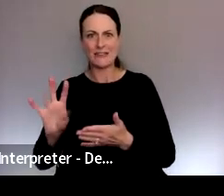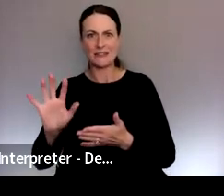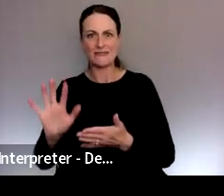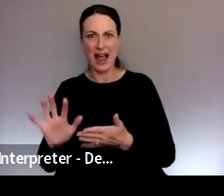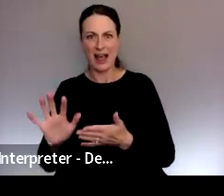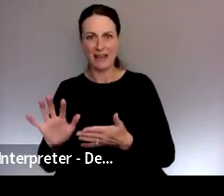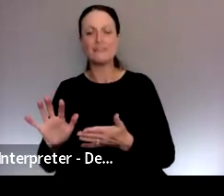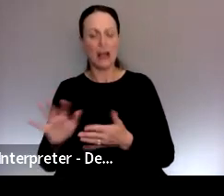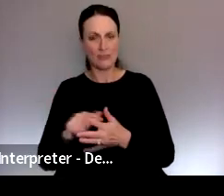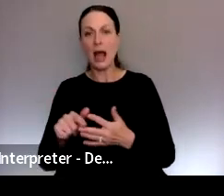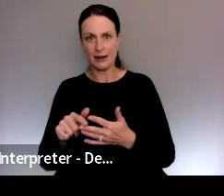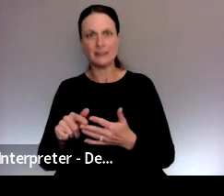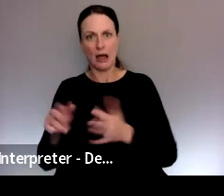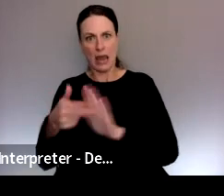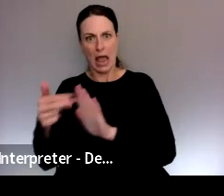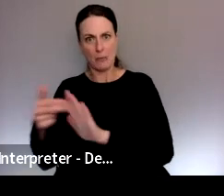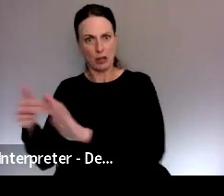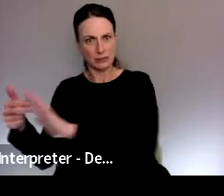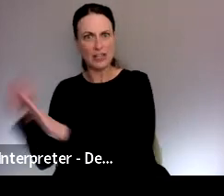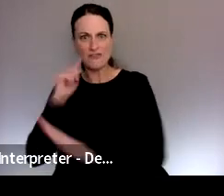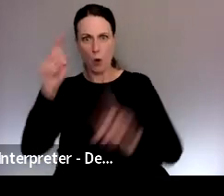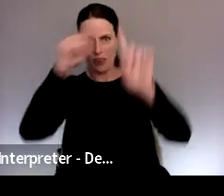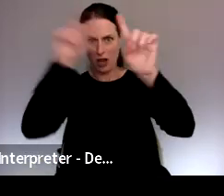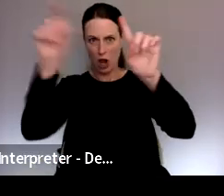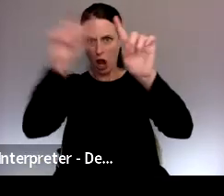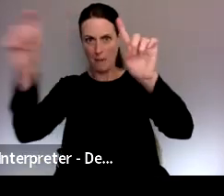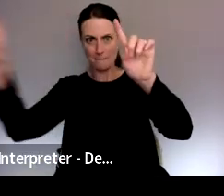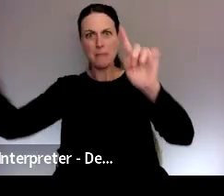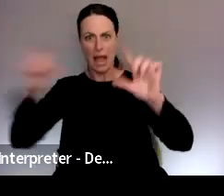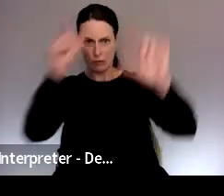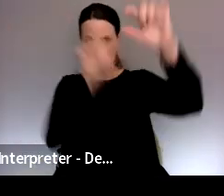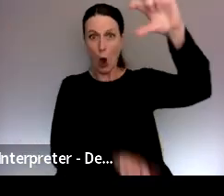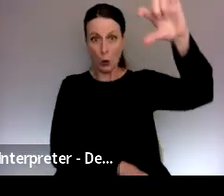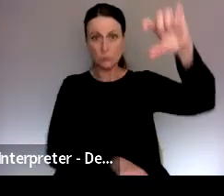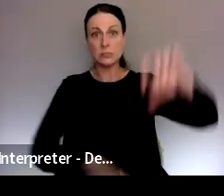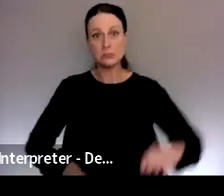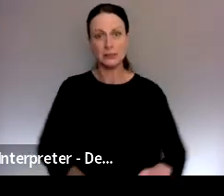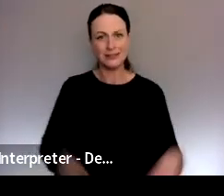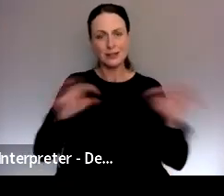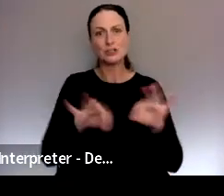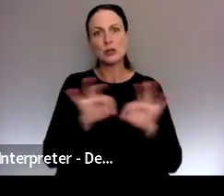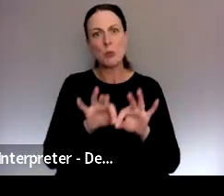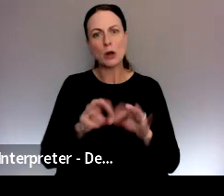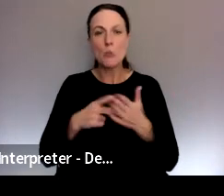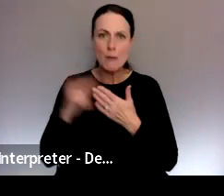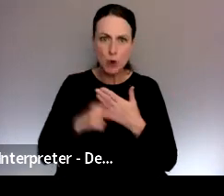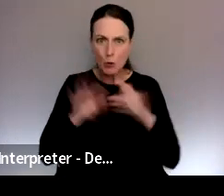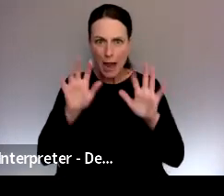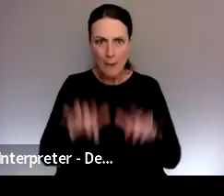Column 2 of 3. Mark: We're getting the labels for the column headers and row headers. So, it's important when programming tables,